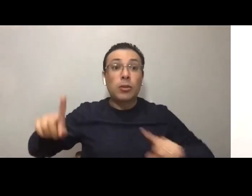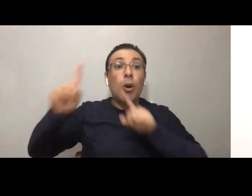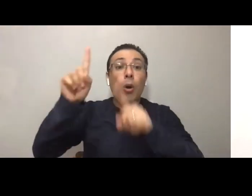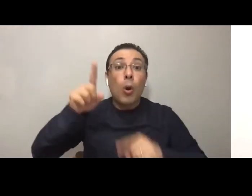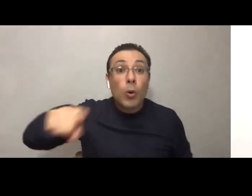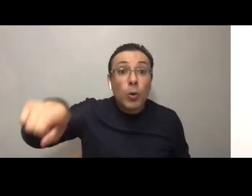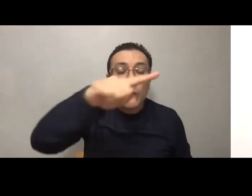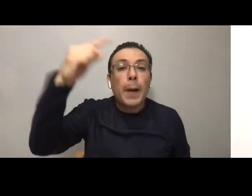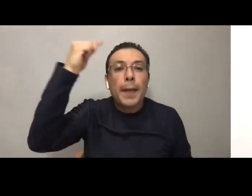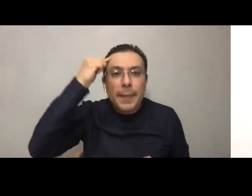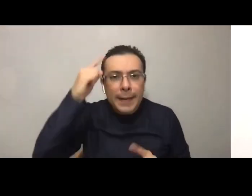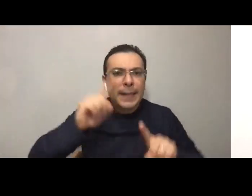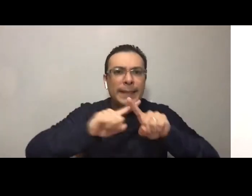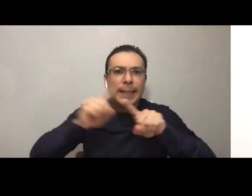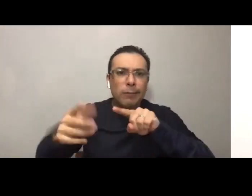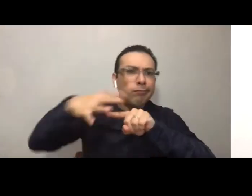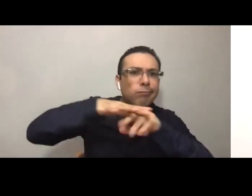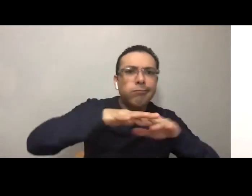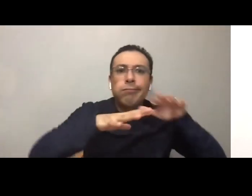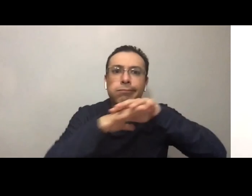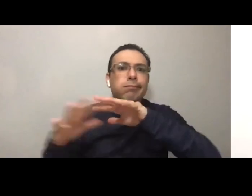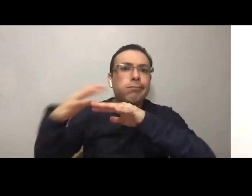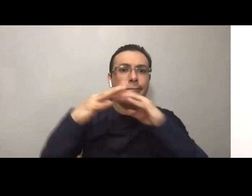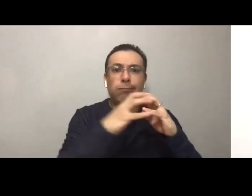includes people with disabilities, and that piece is very important.